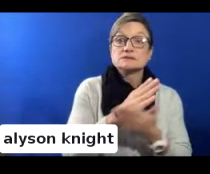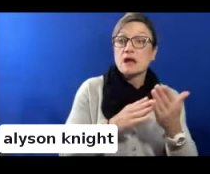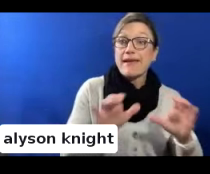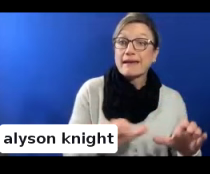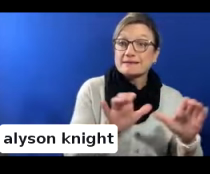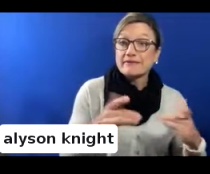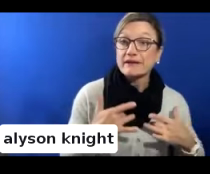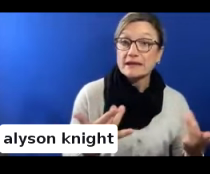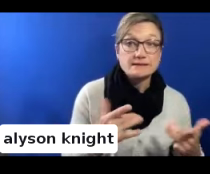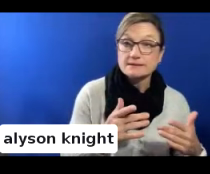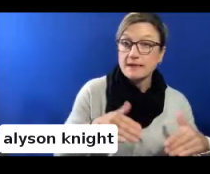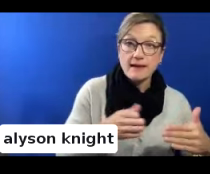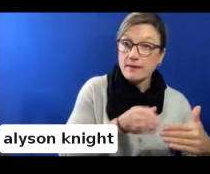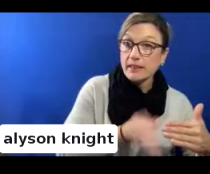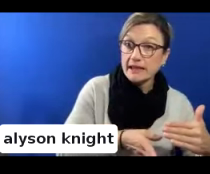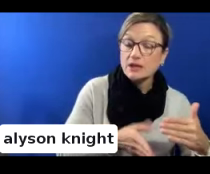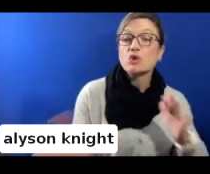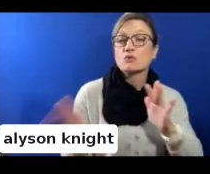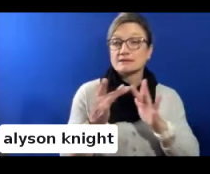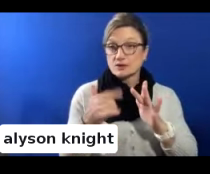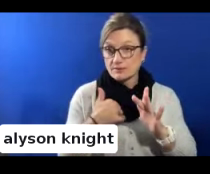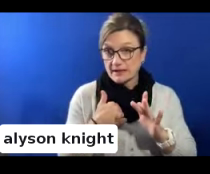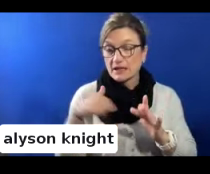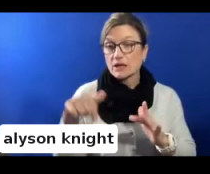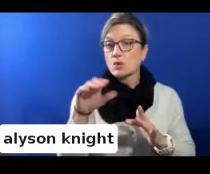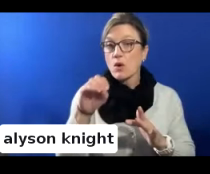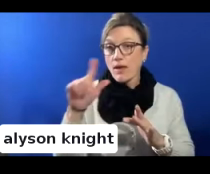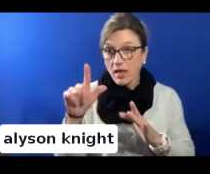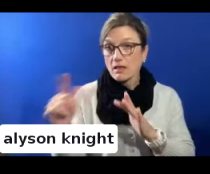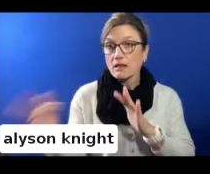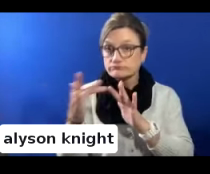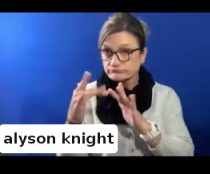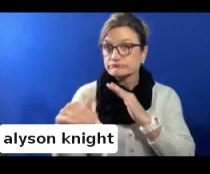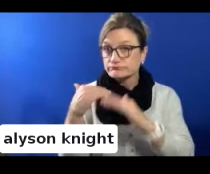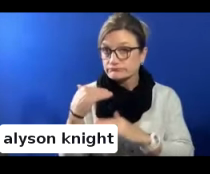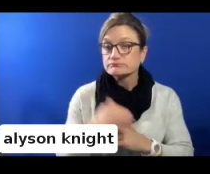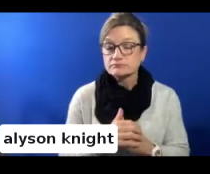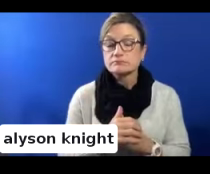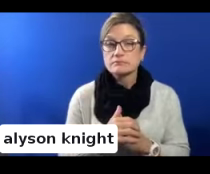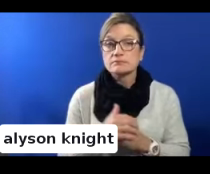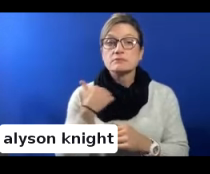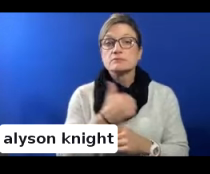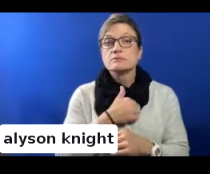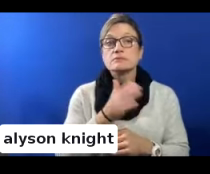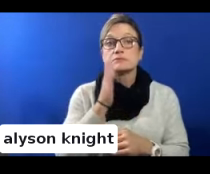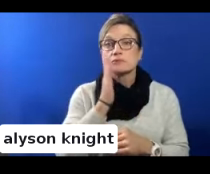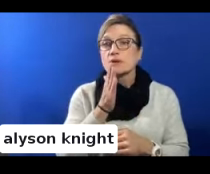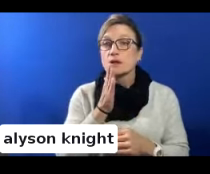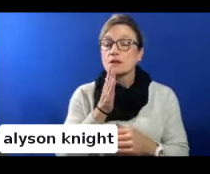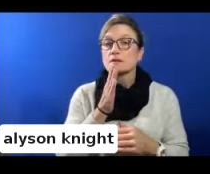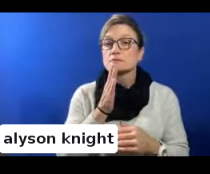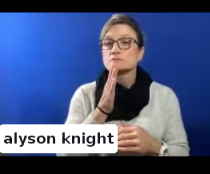reach out to me or the QoL email box and we will take the necessary